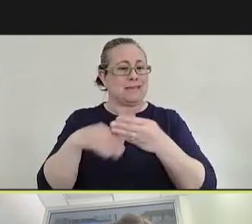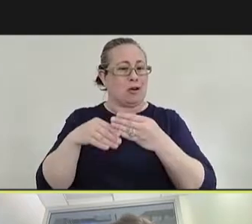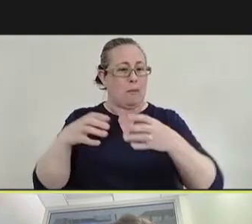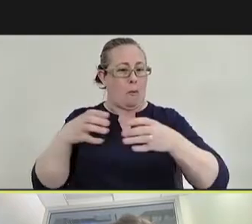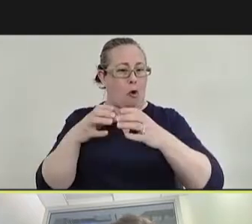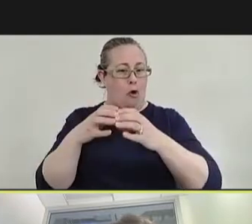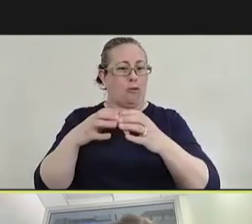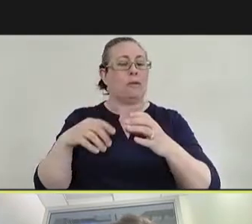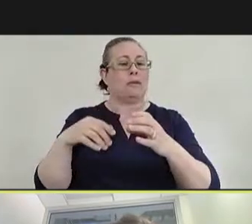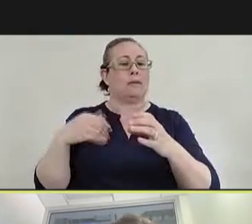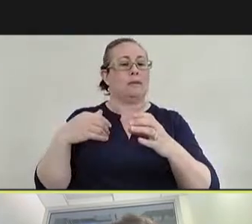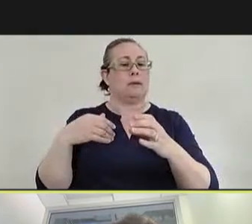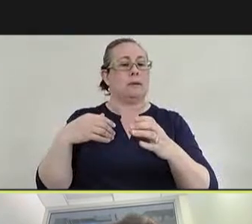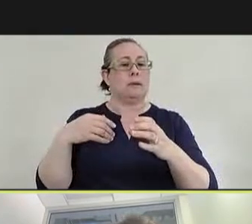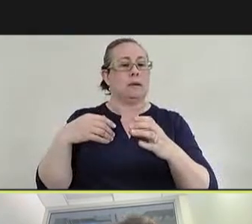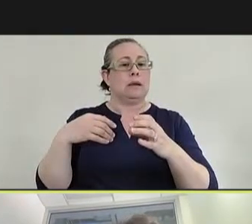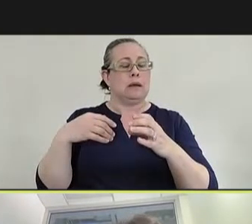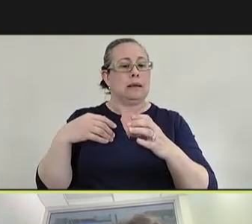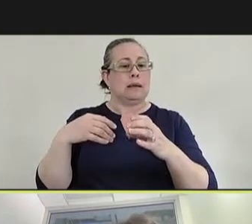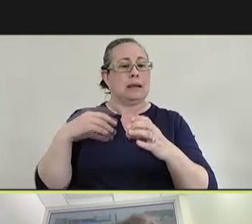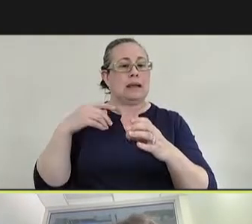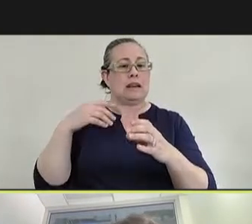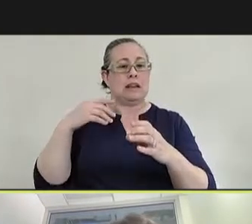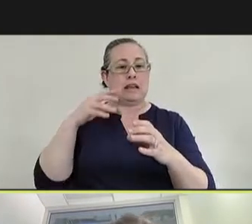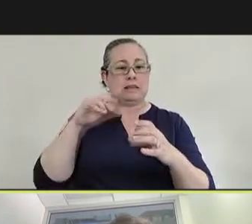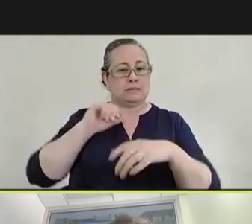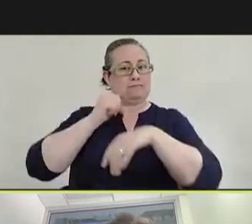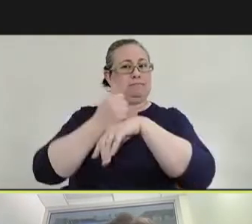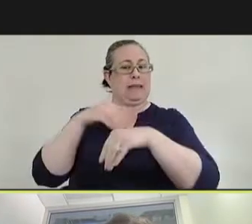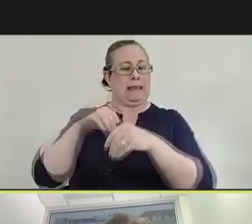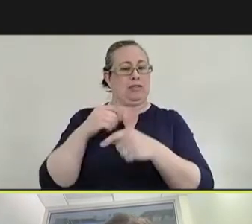you know, it looks like it's in the proper orientation as it was intended to be designed.